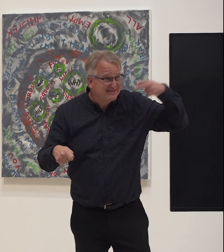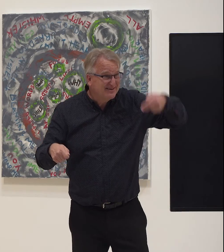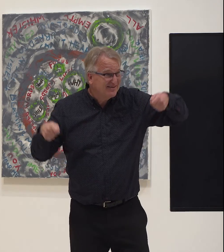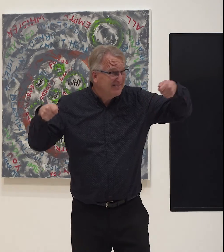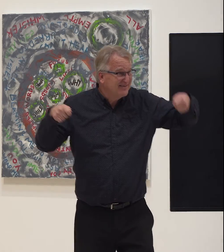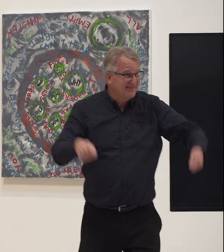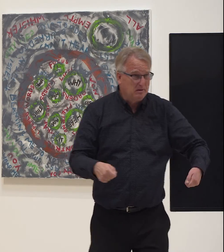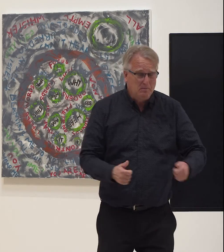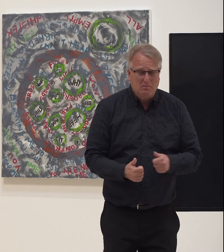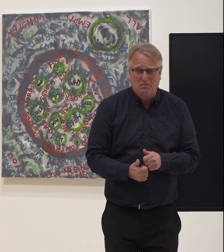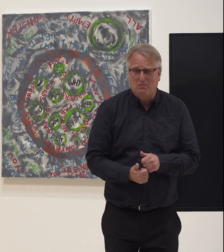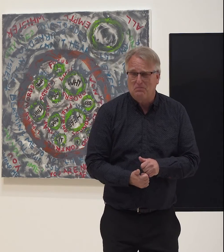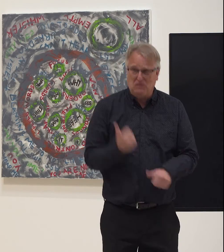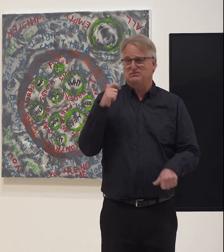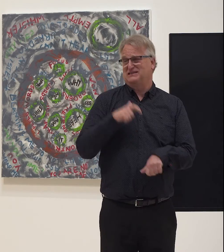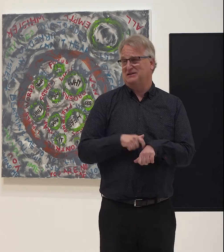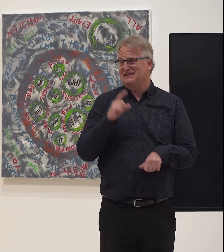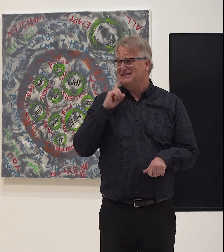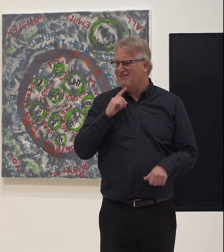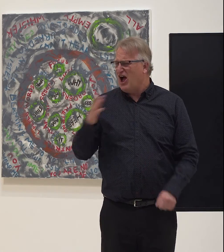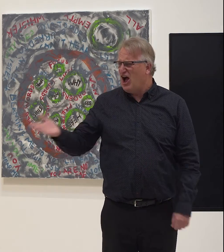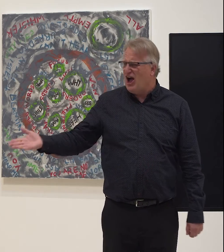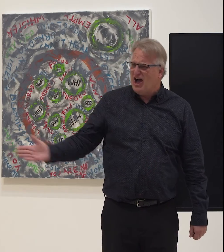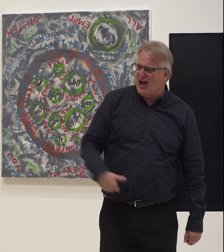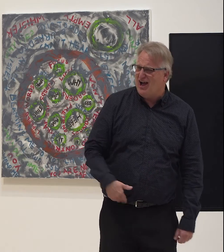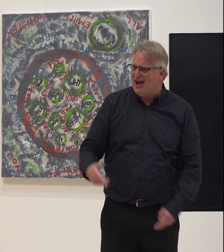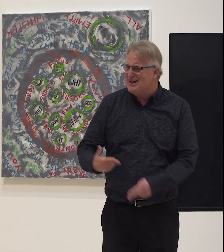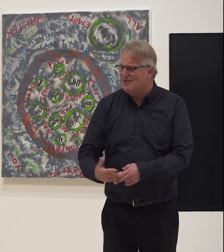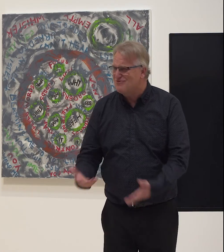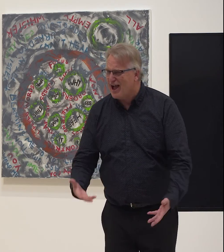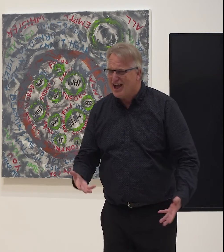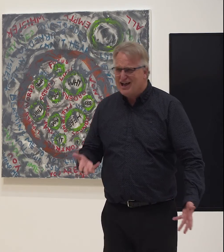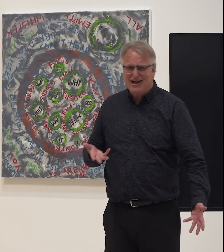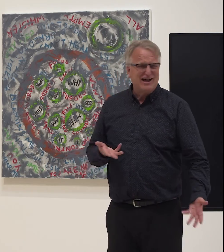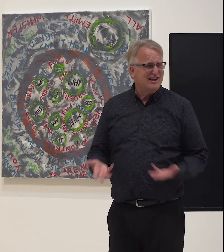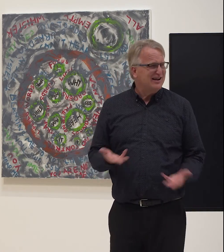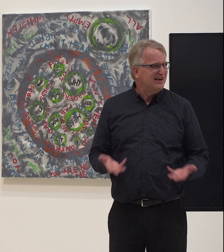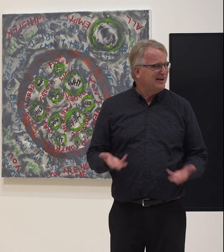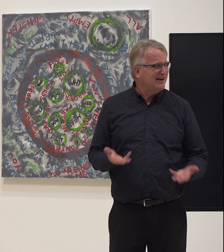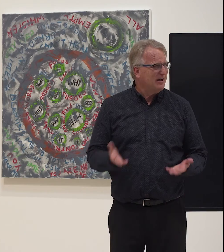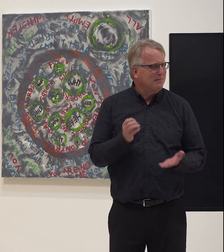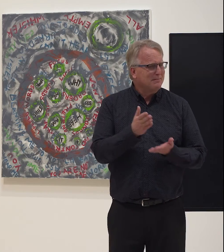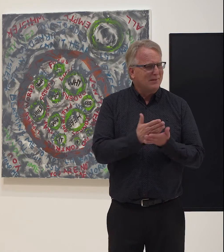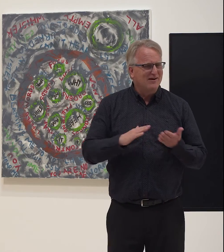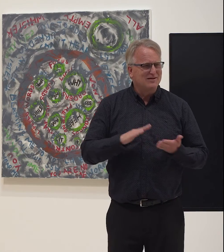Invite yourself. Introduce yourself. Engage, make friends, have conversations.